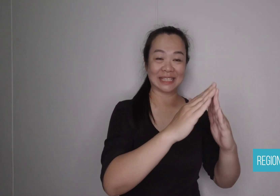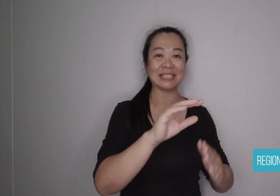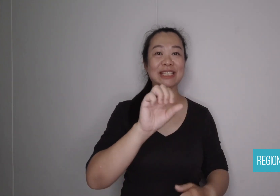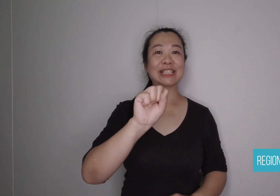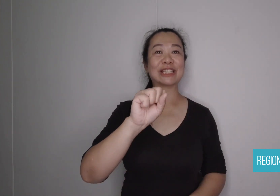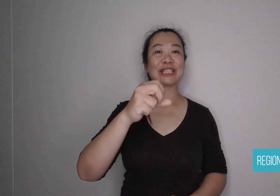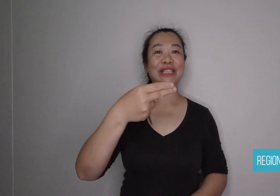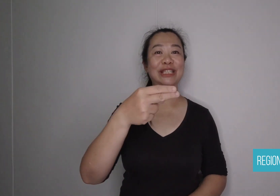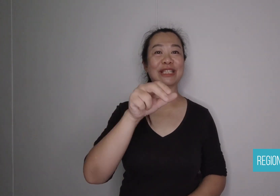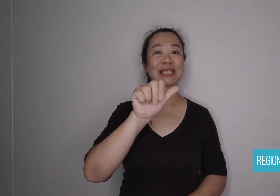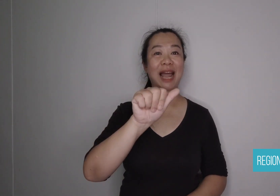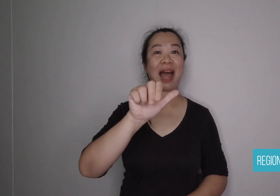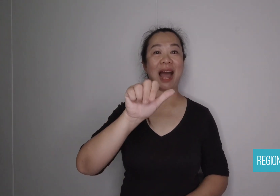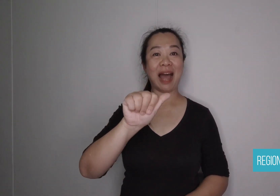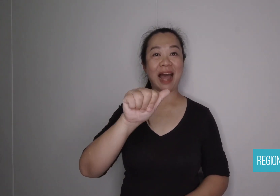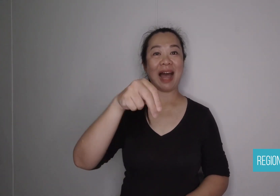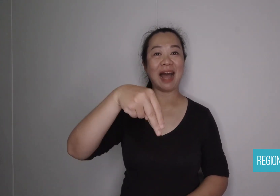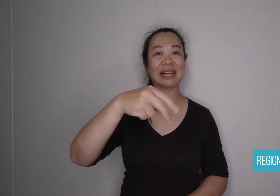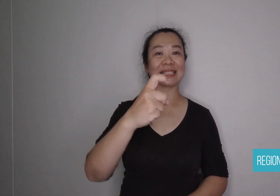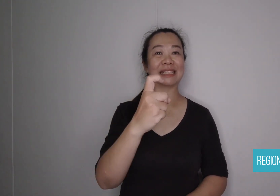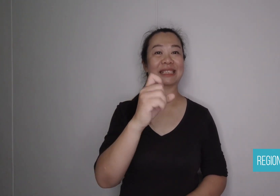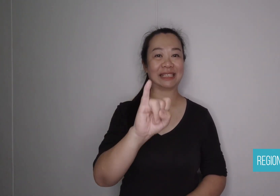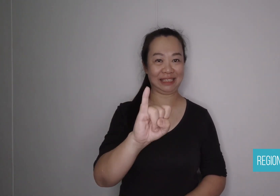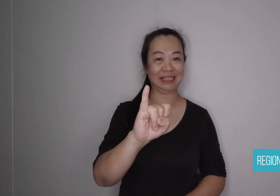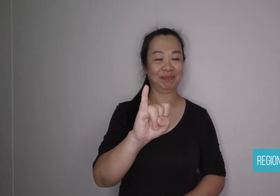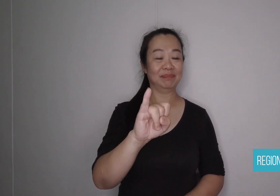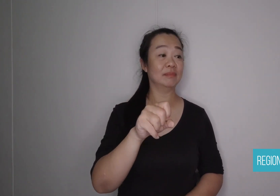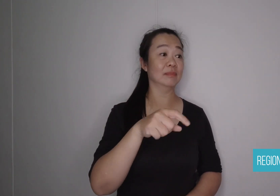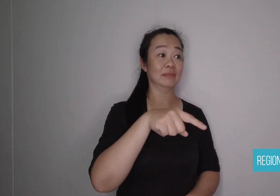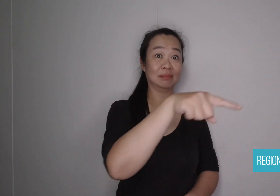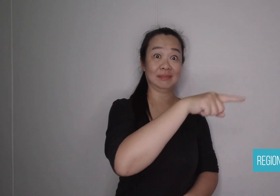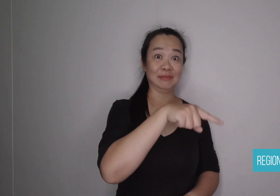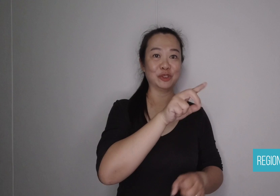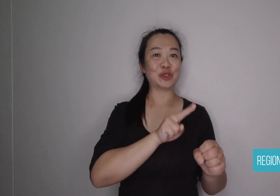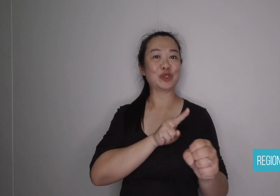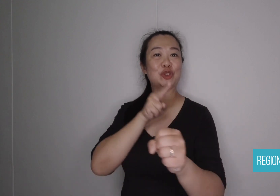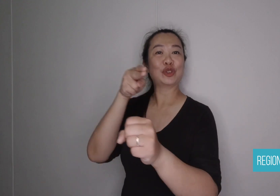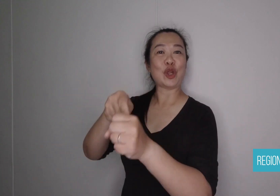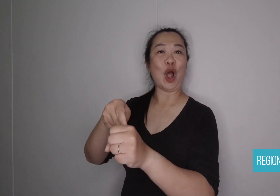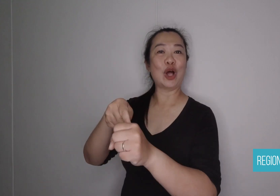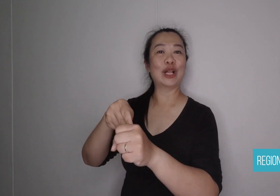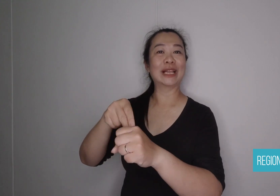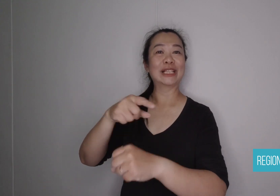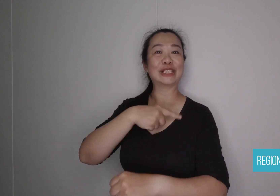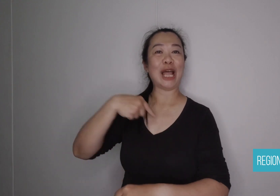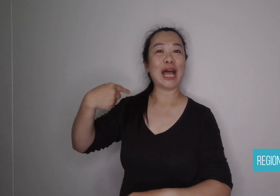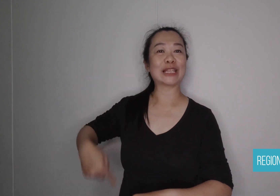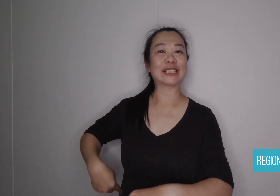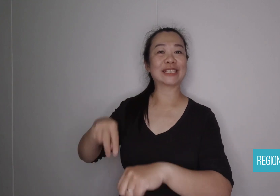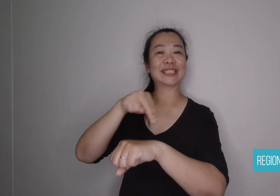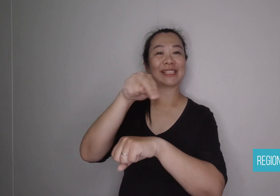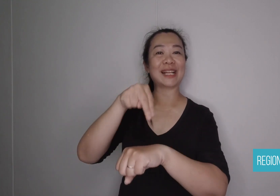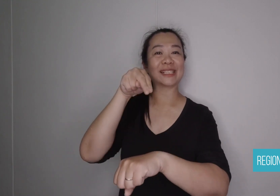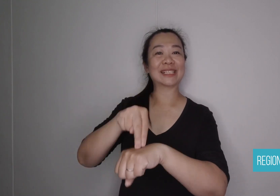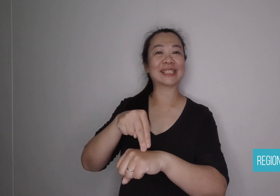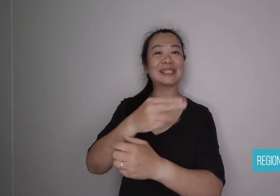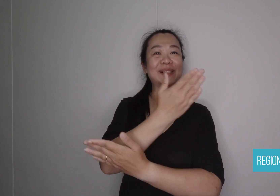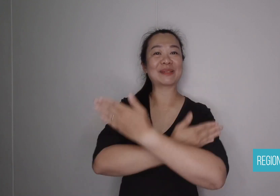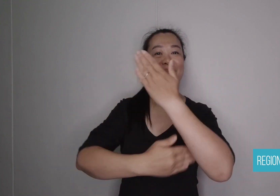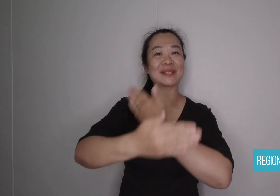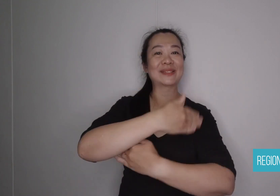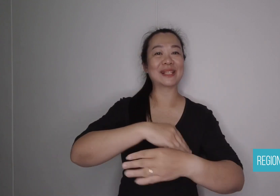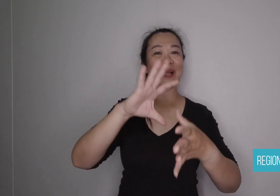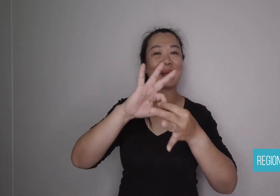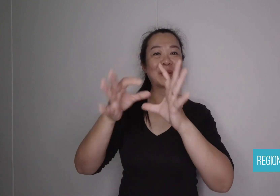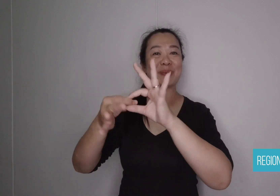in October 2021. The team’s general manager, Chen Lei,